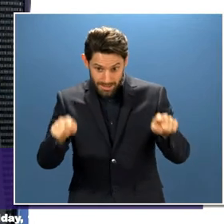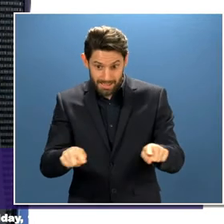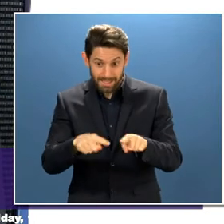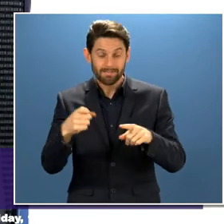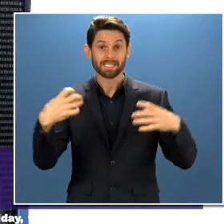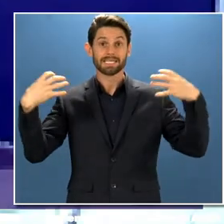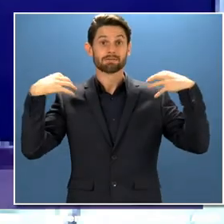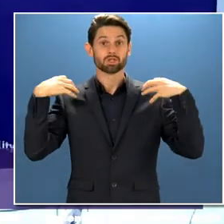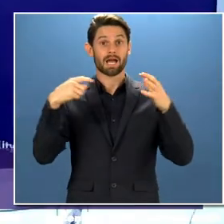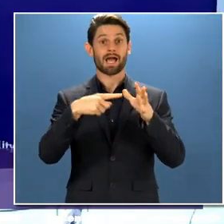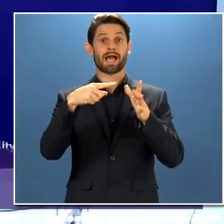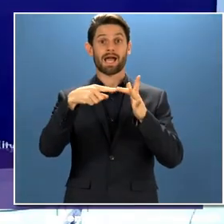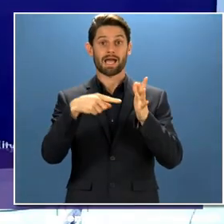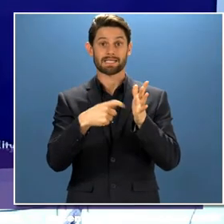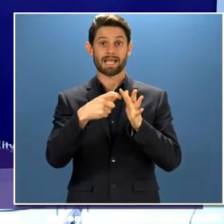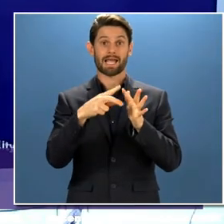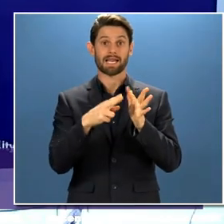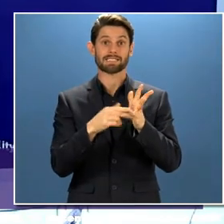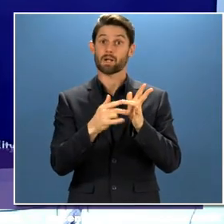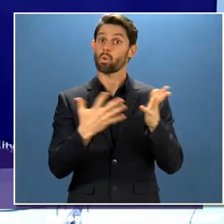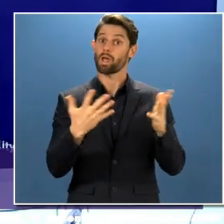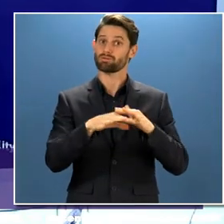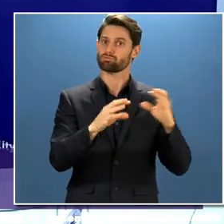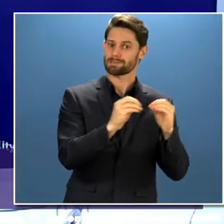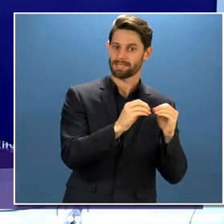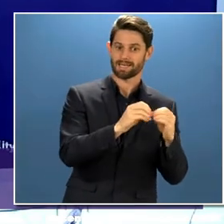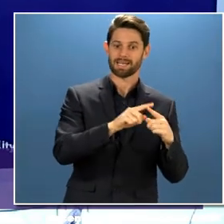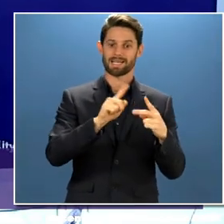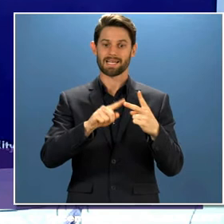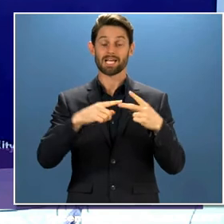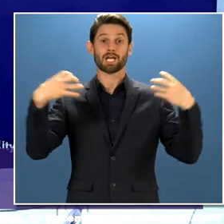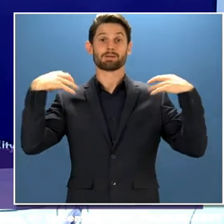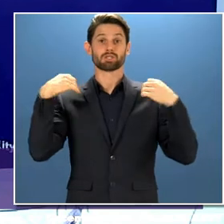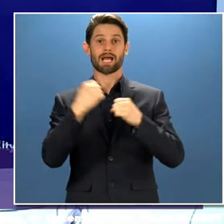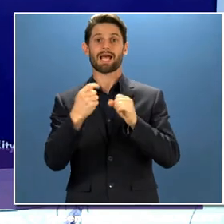Brisbane, who will wave, Commissioner Galbally is in Melbourne, who has also